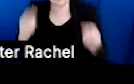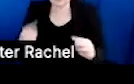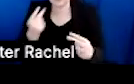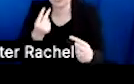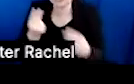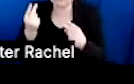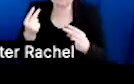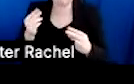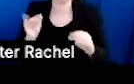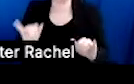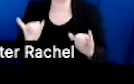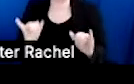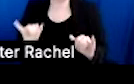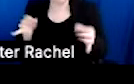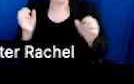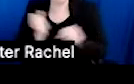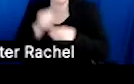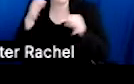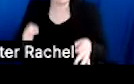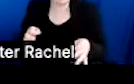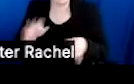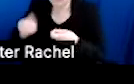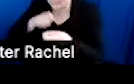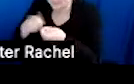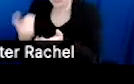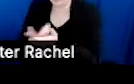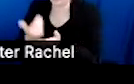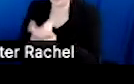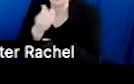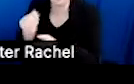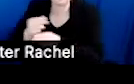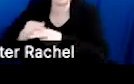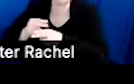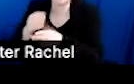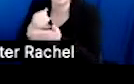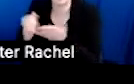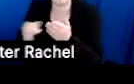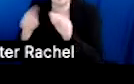museums, though it's not the first. Many of these museums now profit from a veneer of progressive